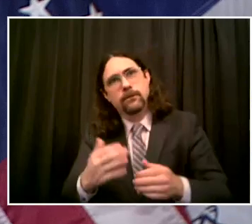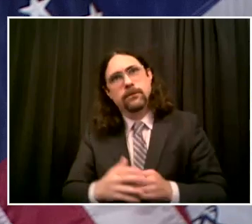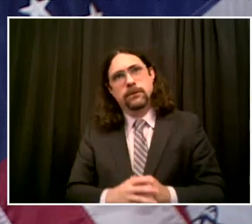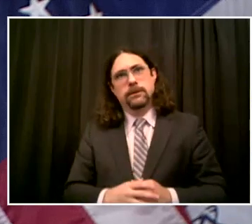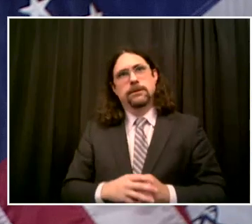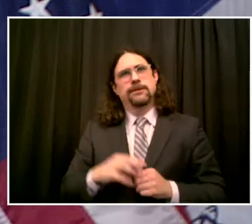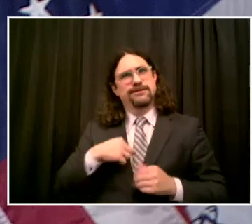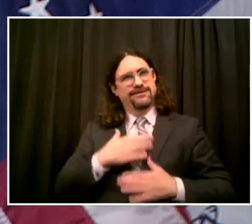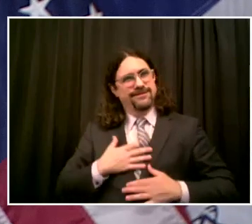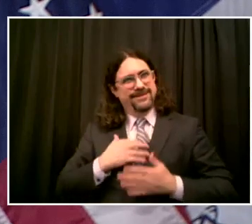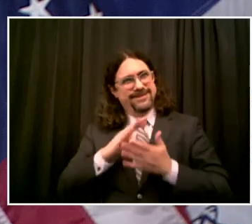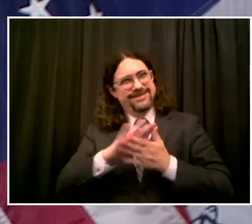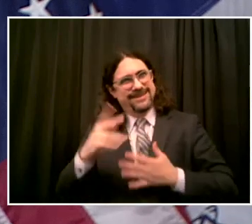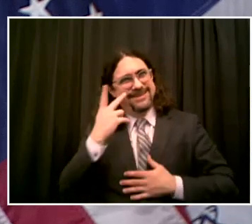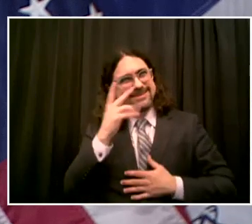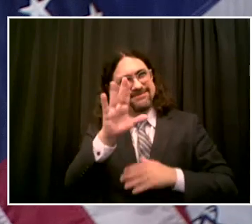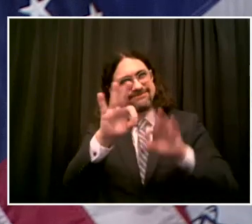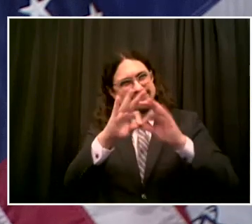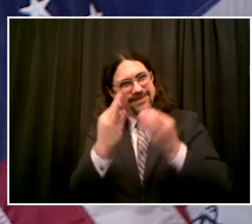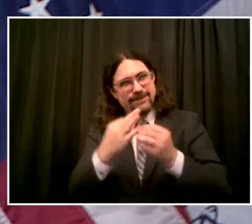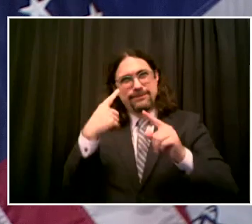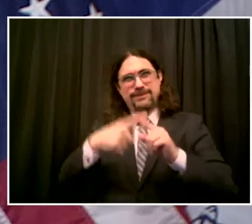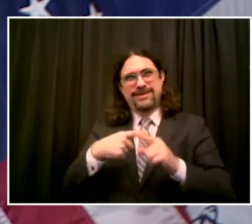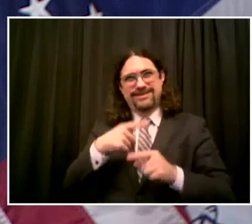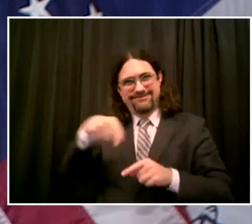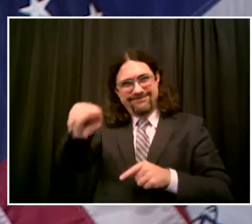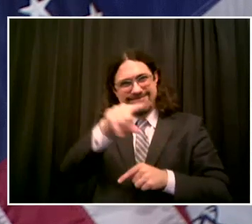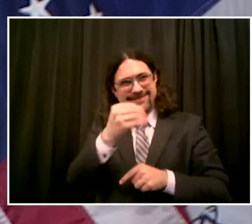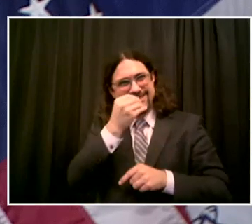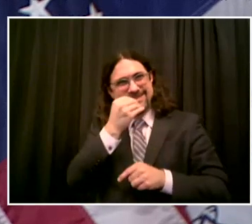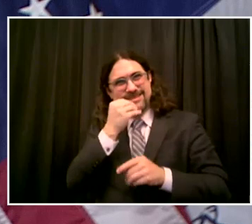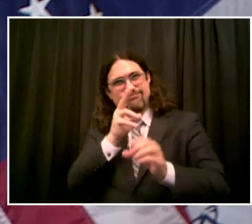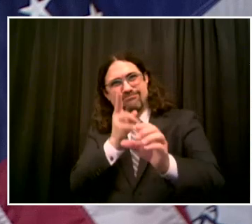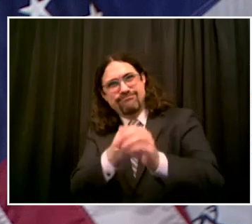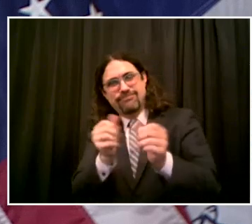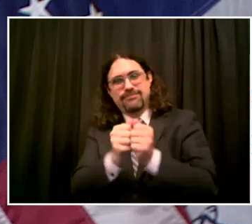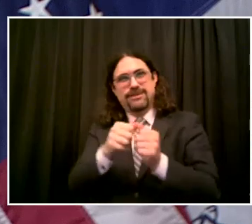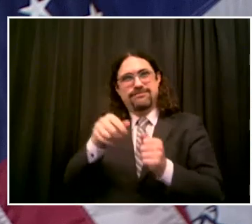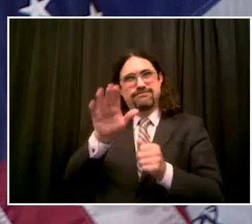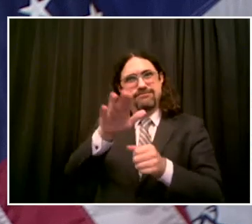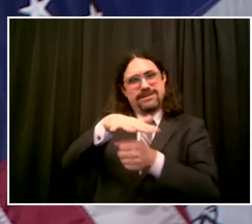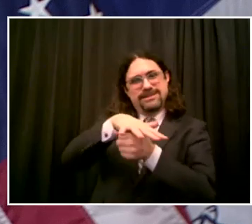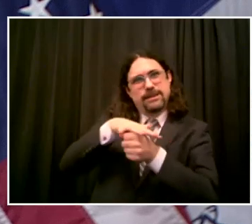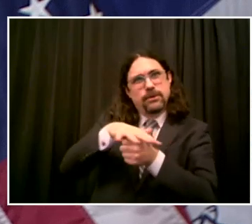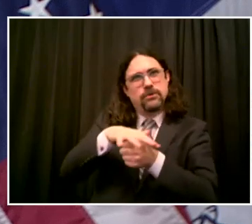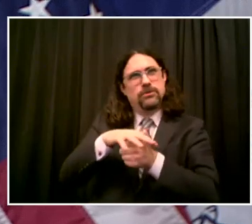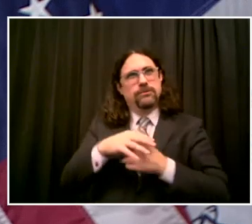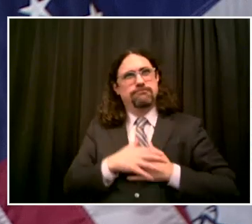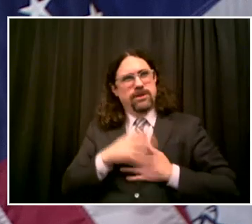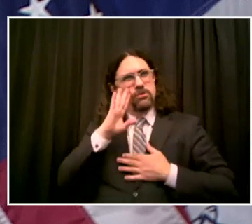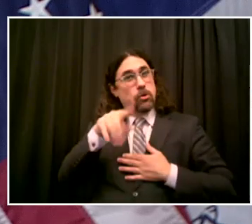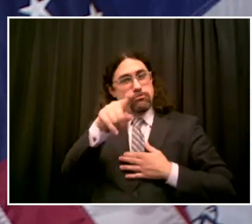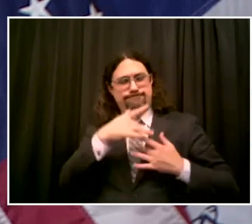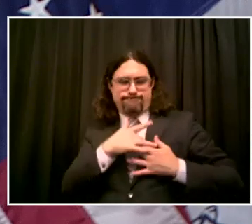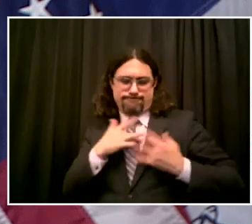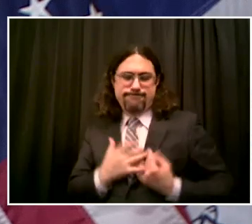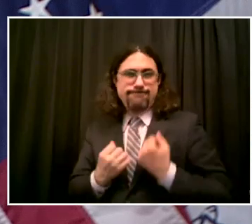HAVE HAD THE JOY OF MEETING YOUR FAMILY AND ALSO DINING WITH YOU IN YOUR LOCAL COMMUNITY. I KNOWs:íjju